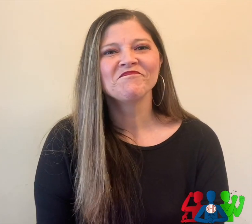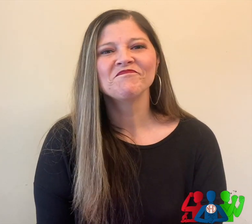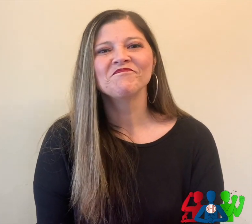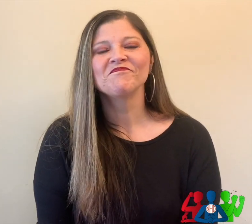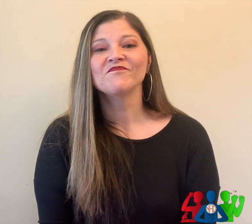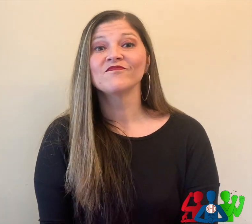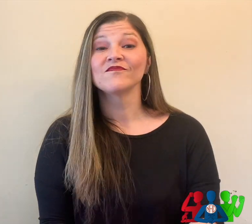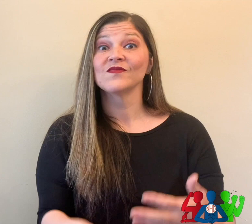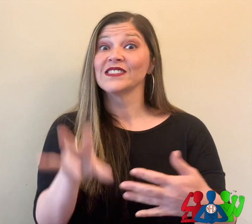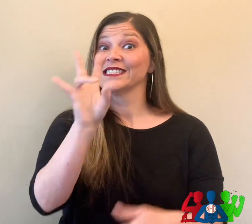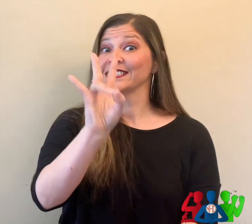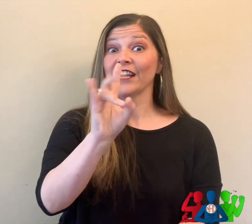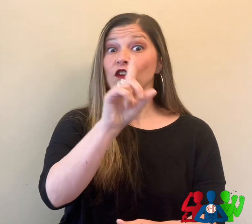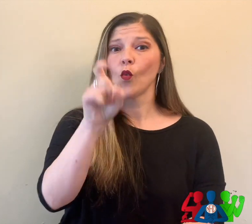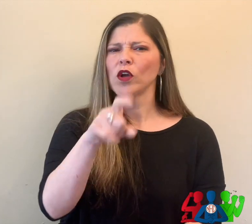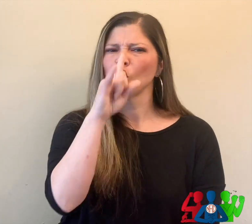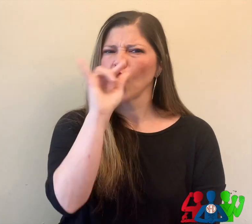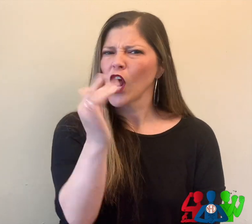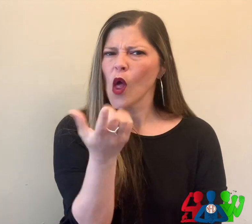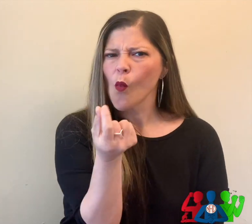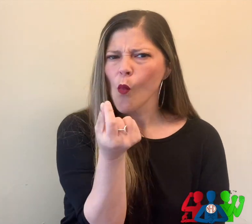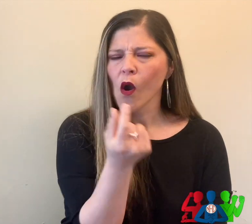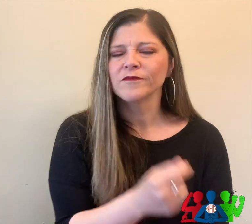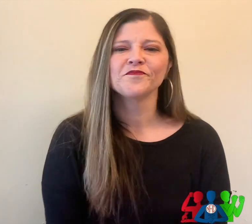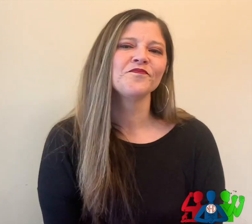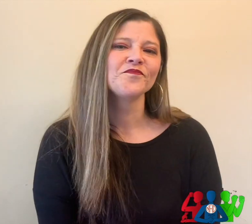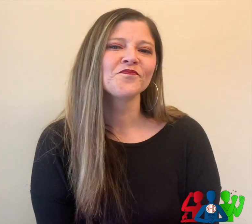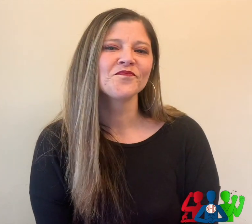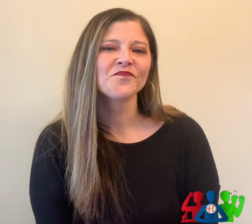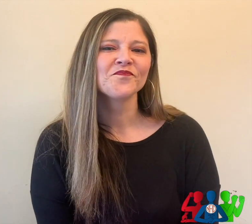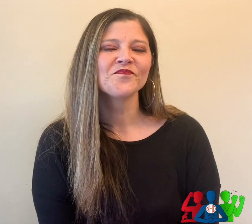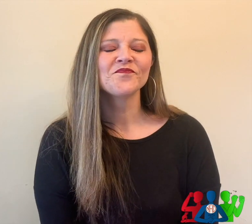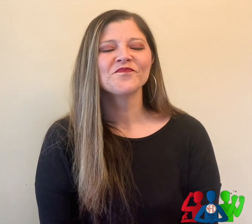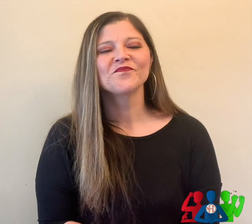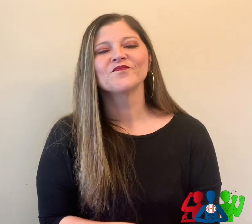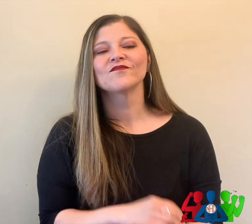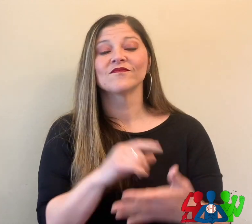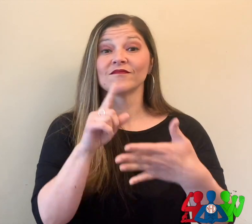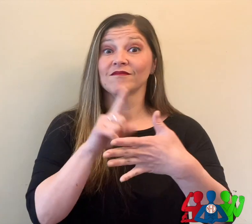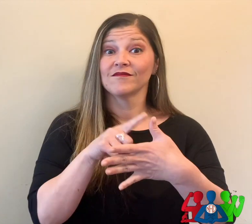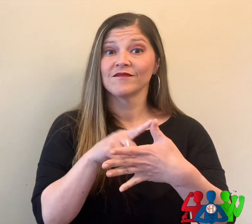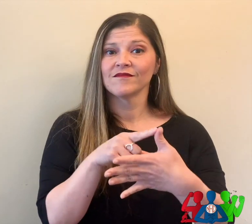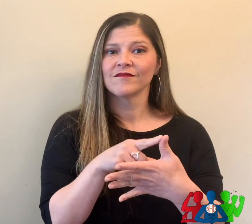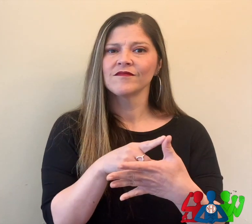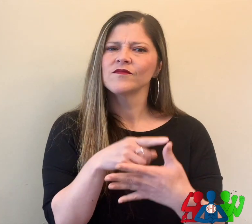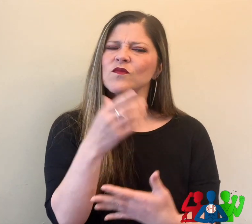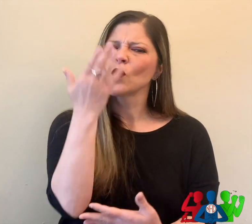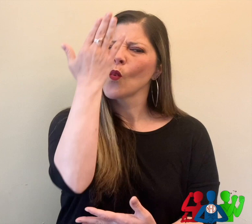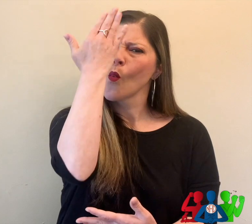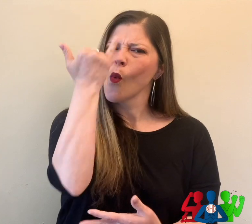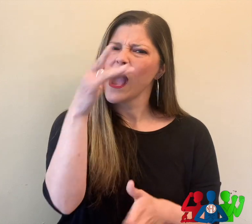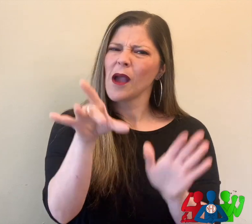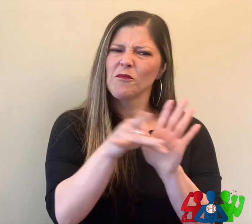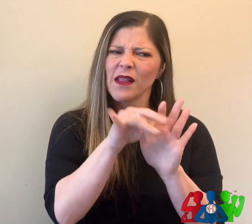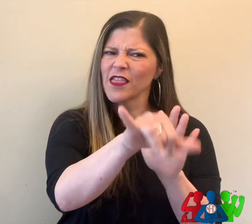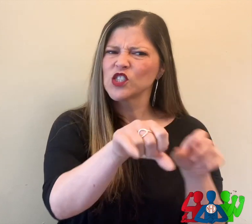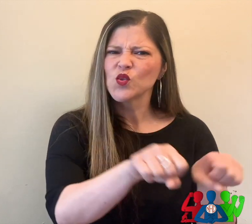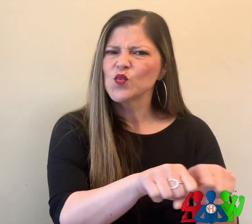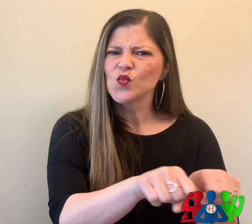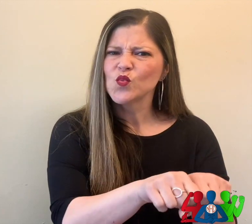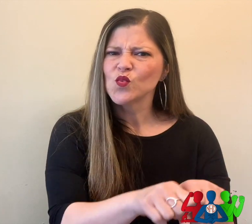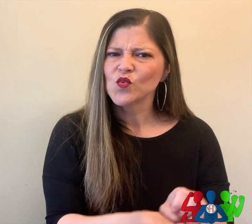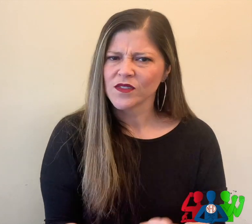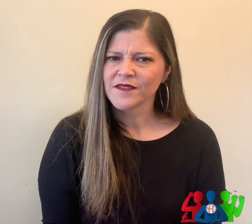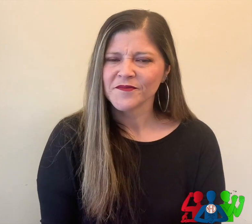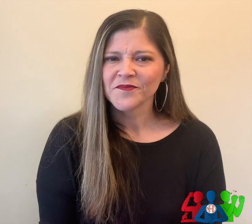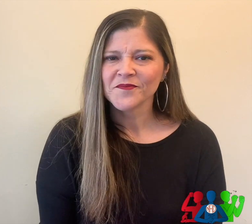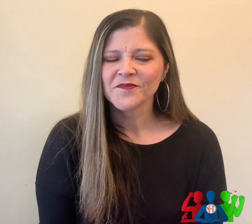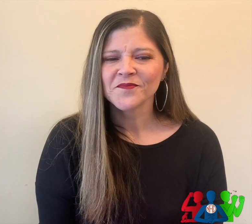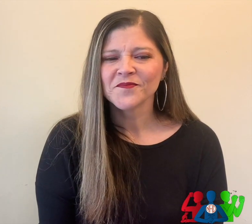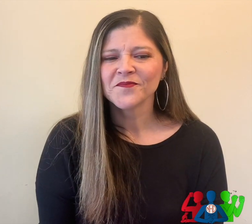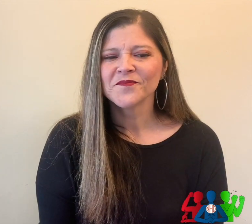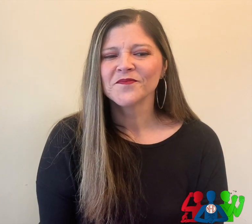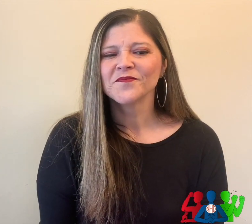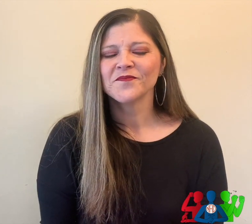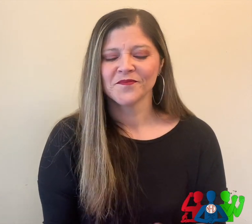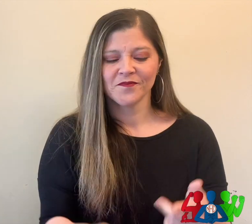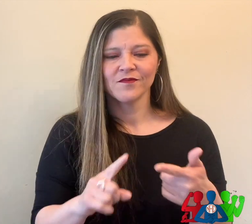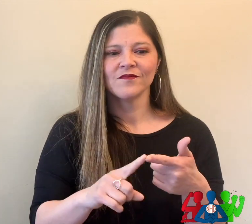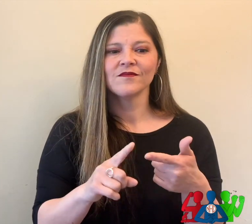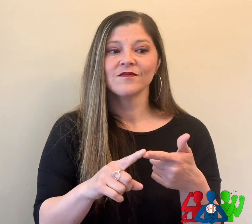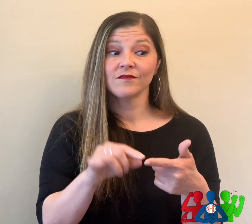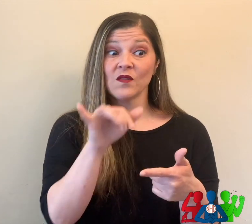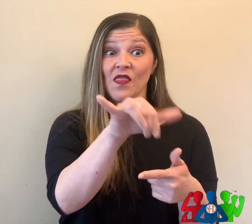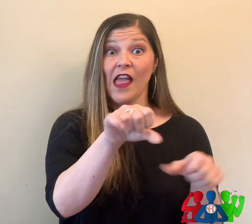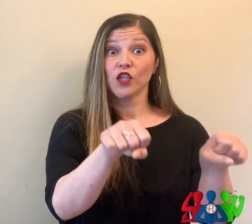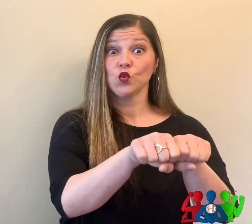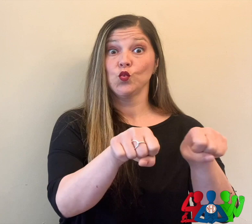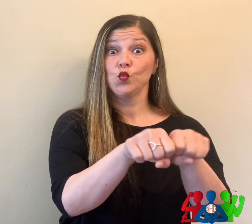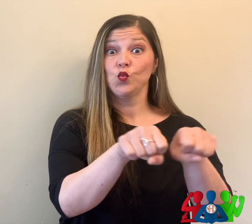questions to the group. The seven questions are: Number one, why did you pick those shoes?